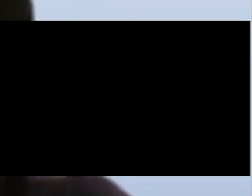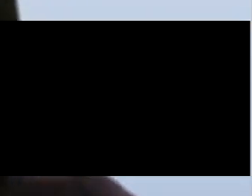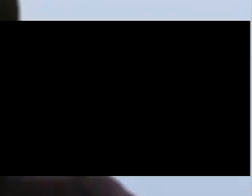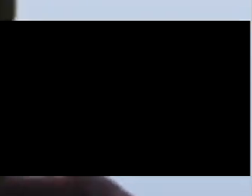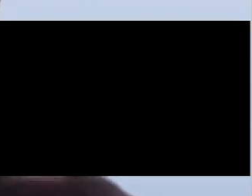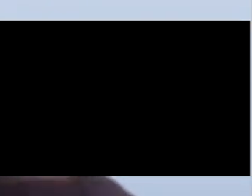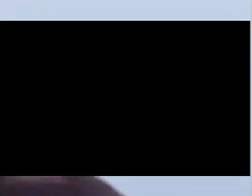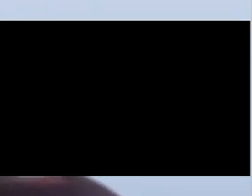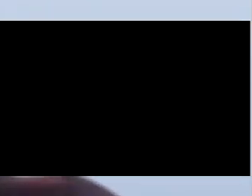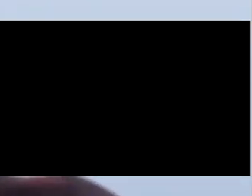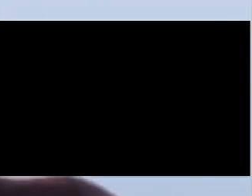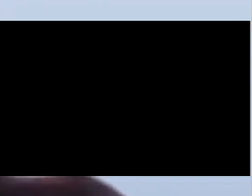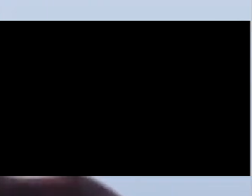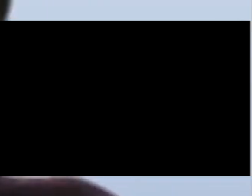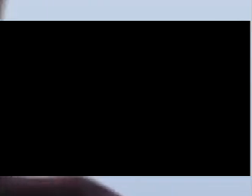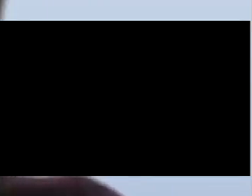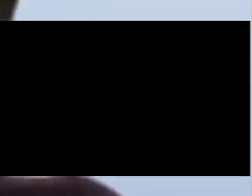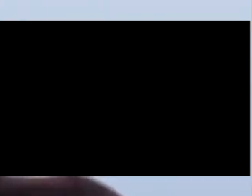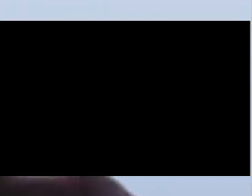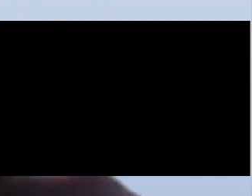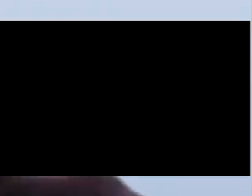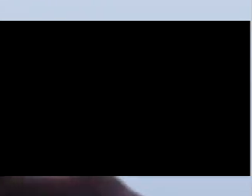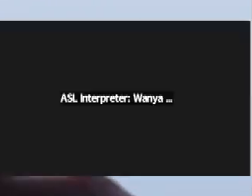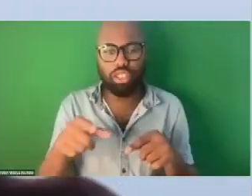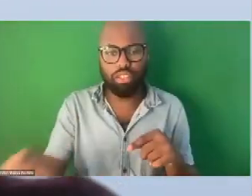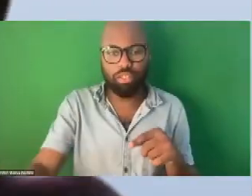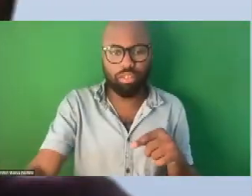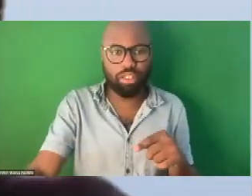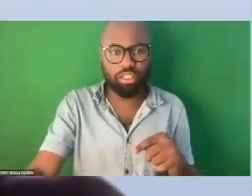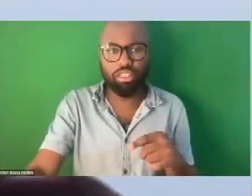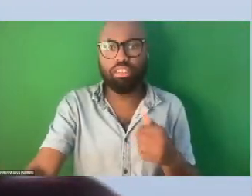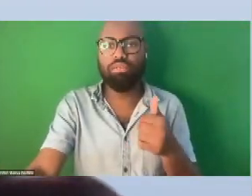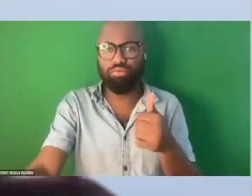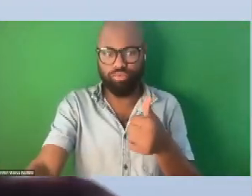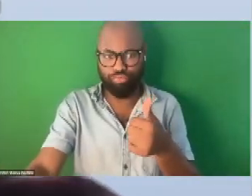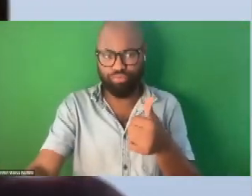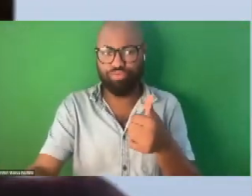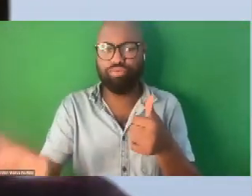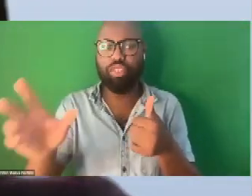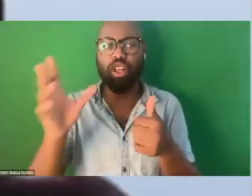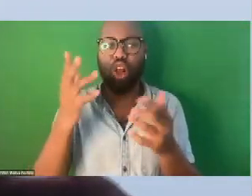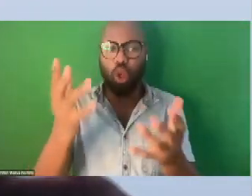And facing that choice of wanting to live in the community and how you do it.